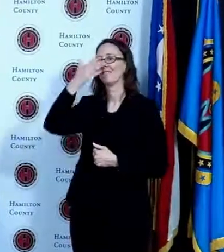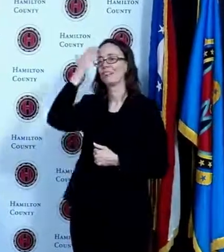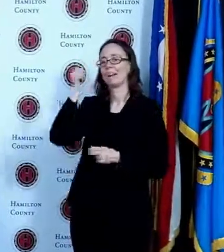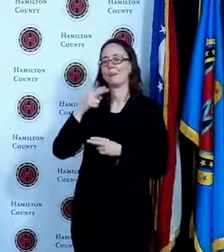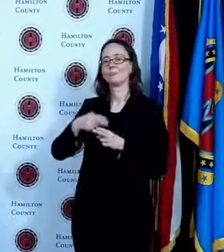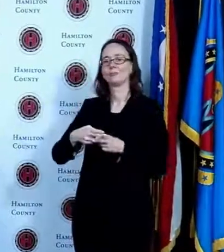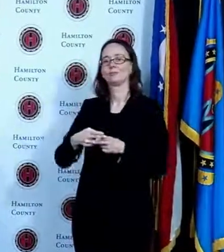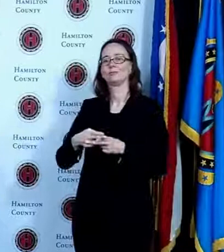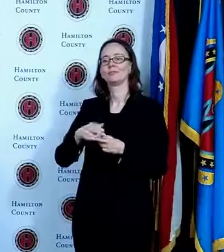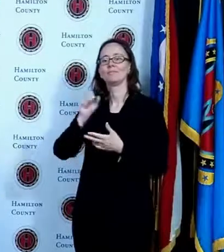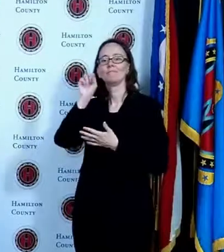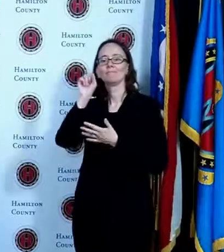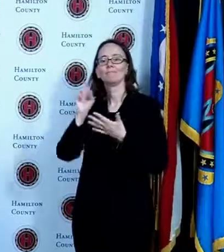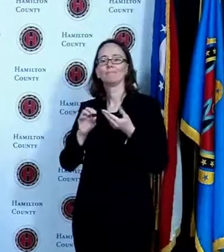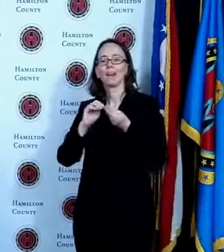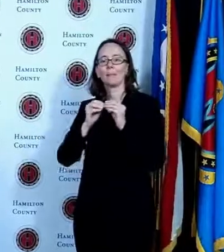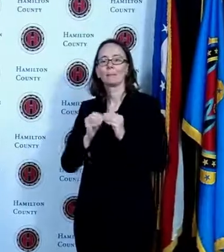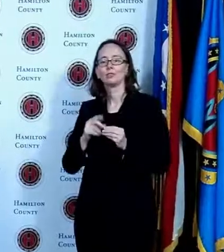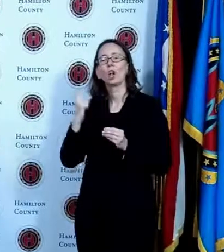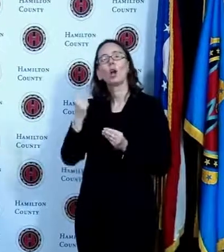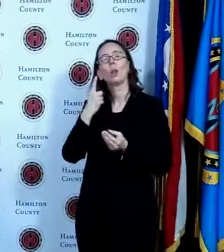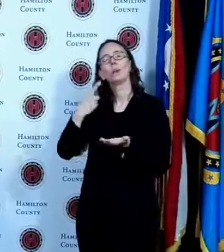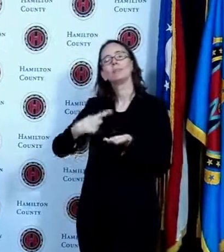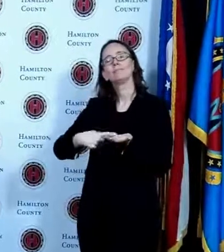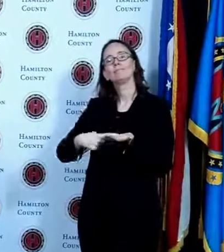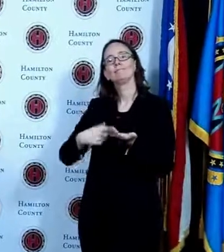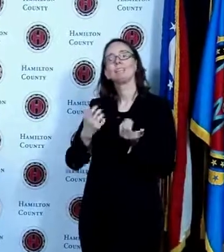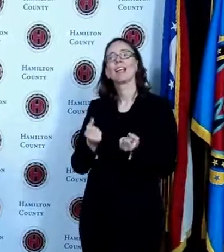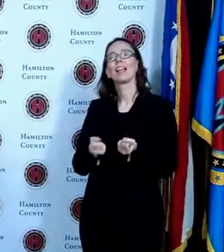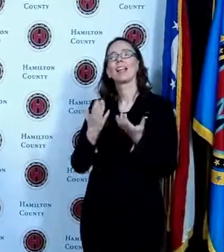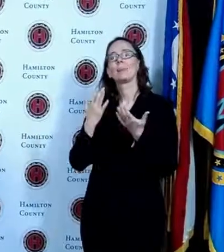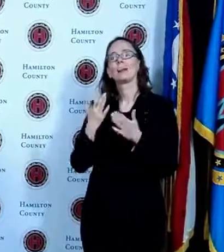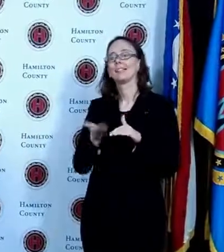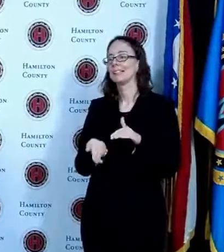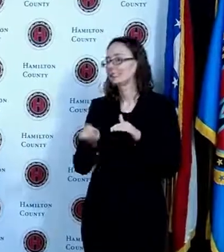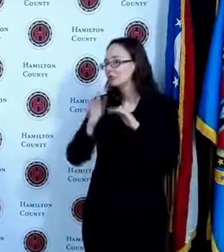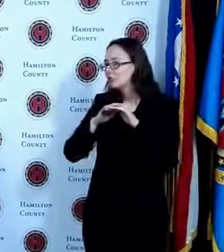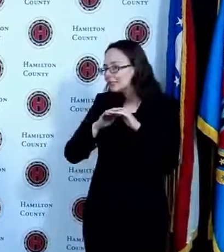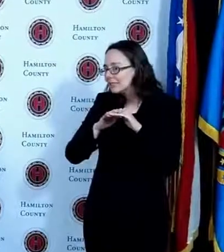usually talk about the delta between last week and this week it's the change